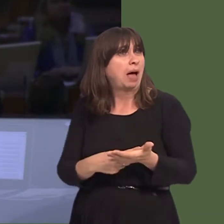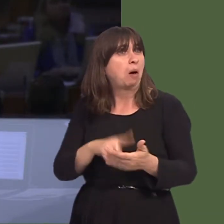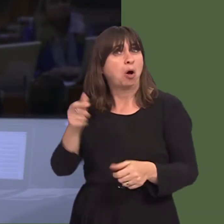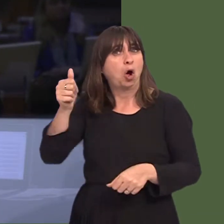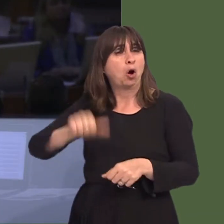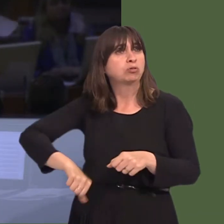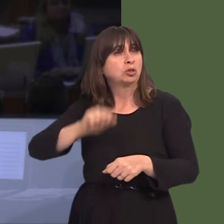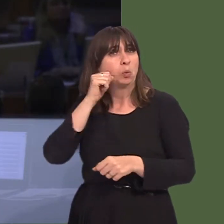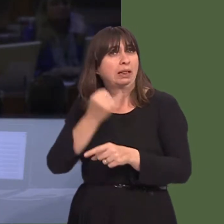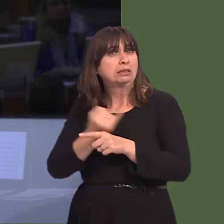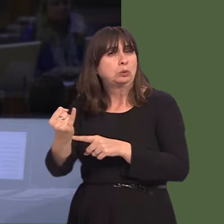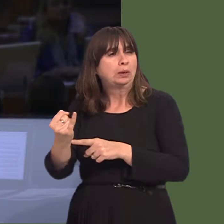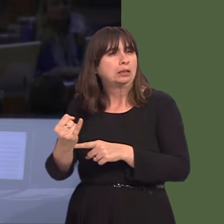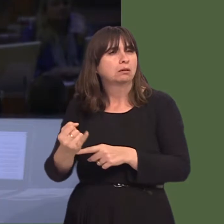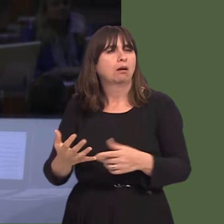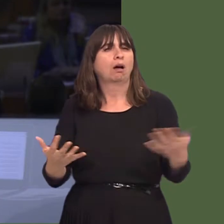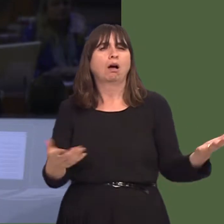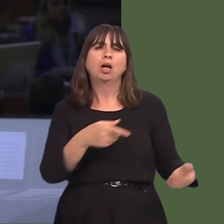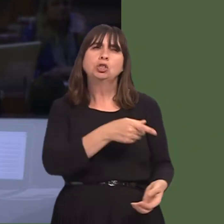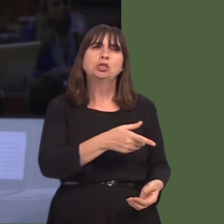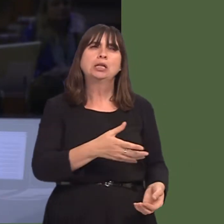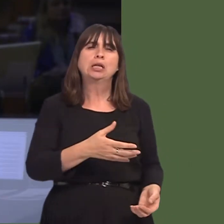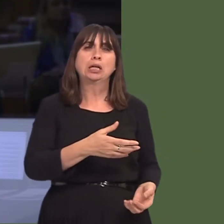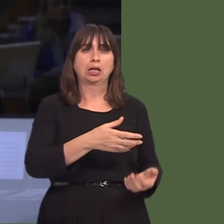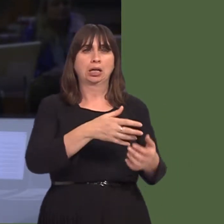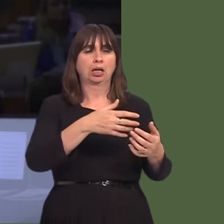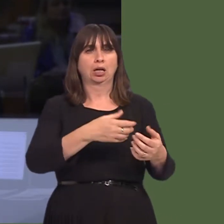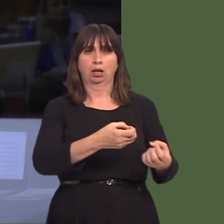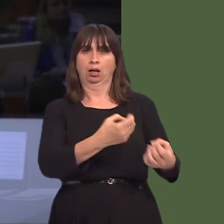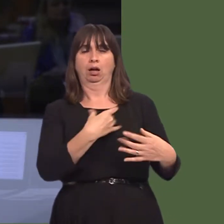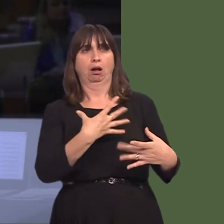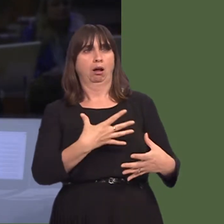How do you respond, therefore, to her statement to me, and what will you tell her regarding